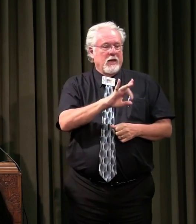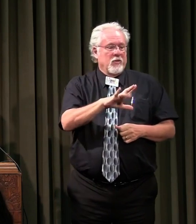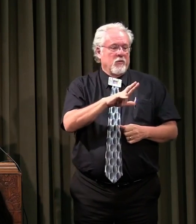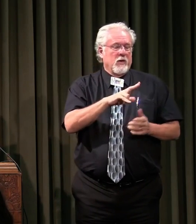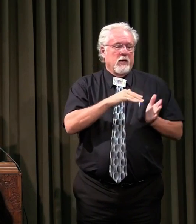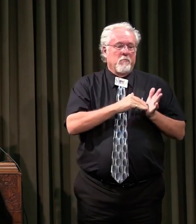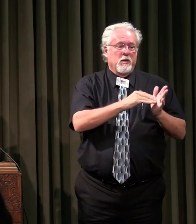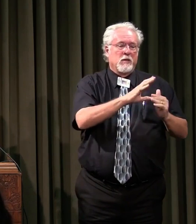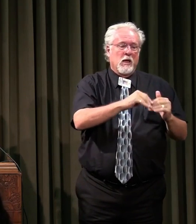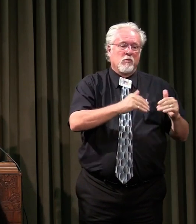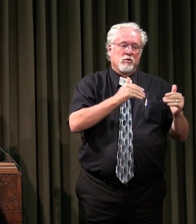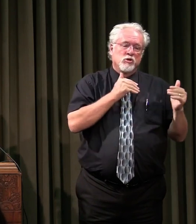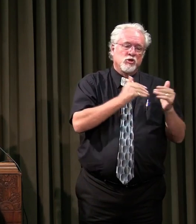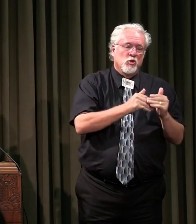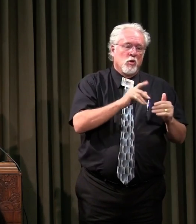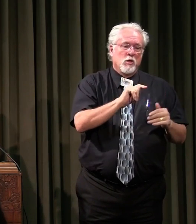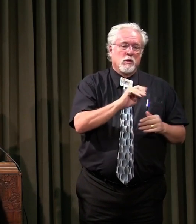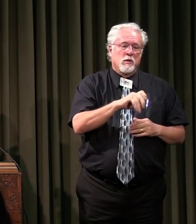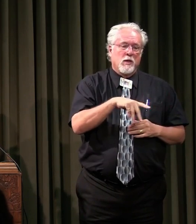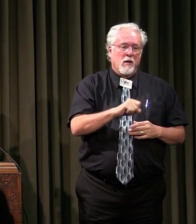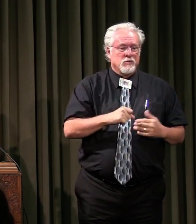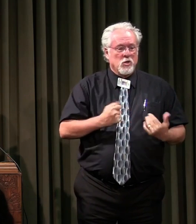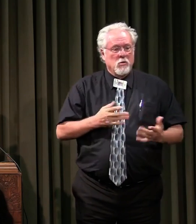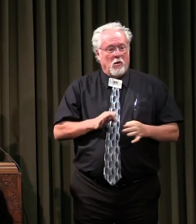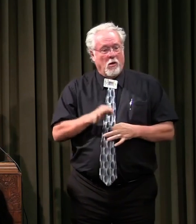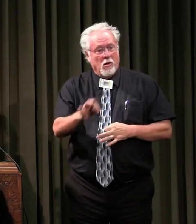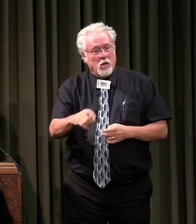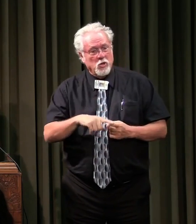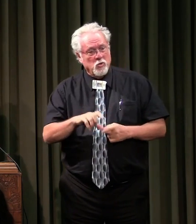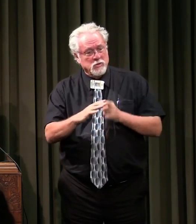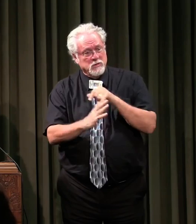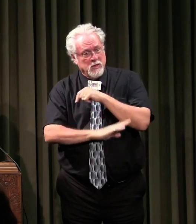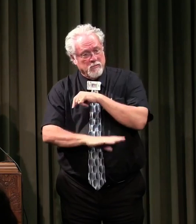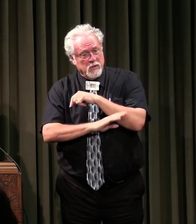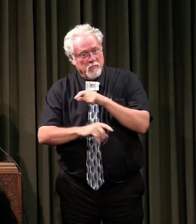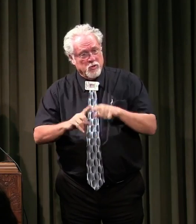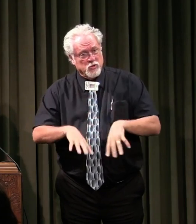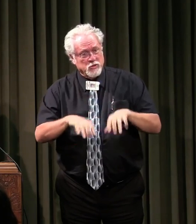we need to wait till September to take action on that that would be the most